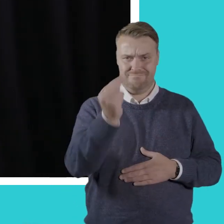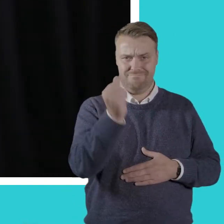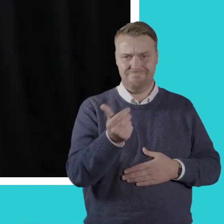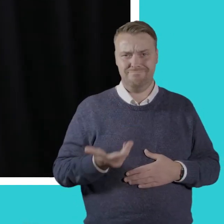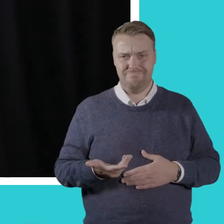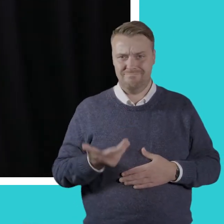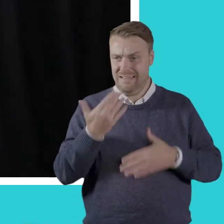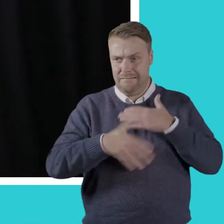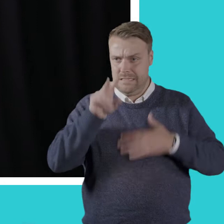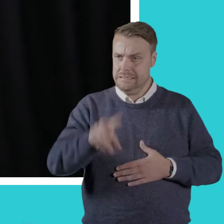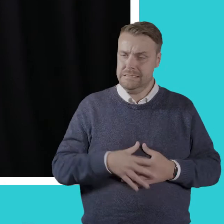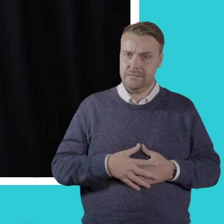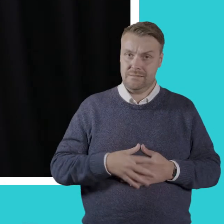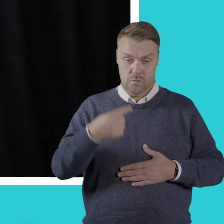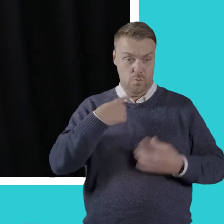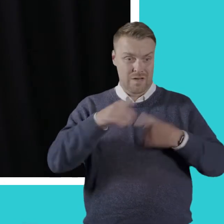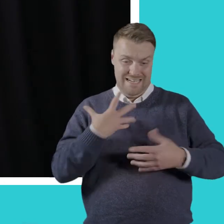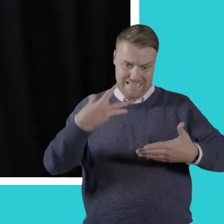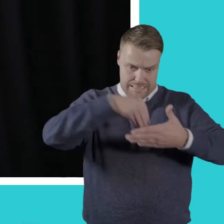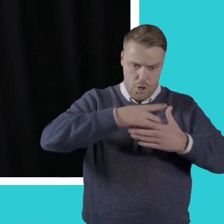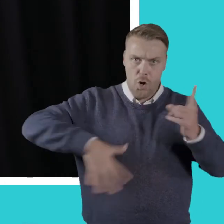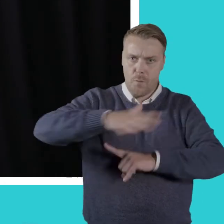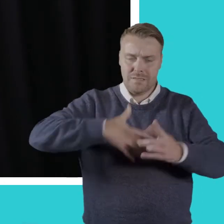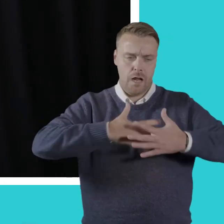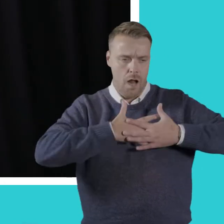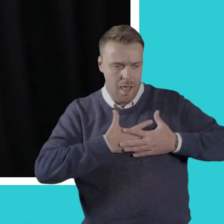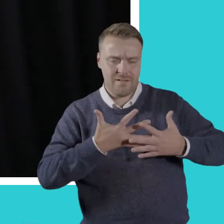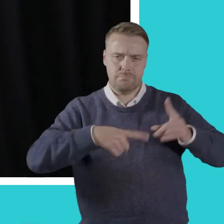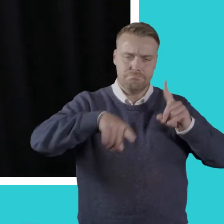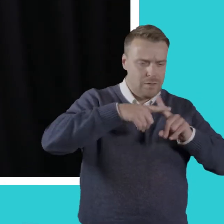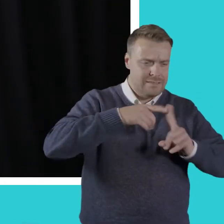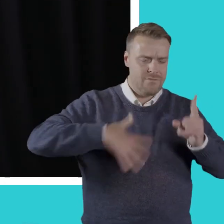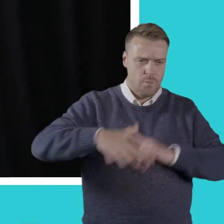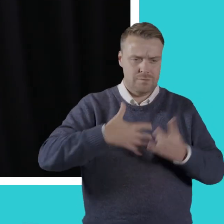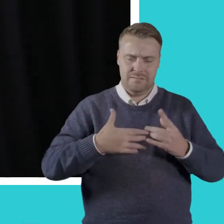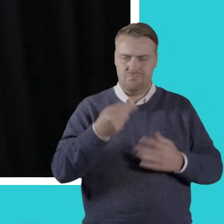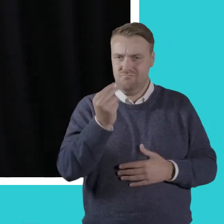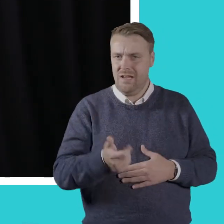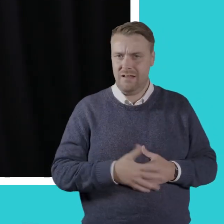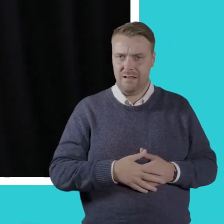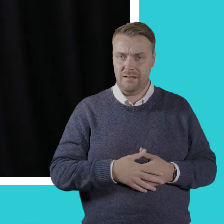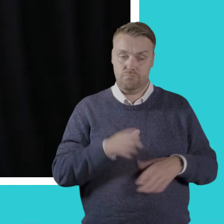that we've been part of loving communities that are really practiced in interdependence in being